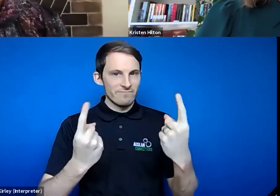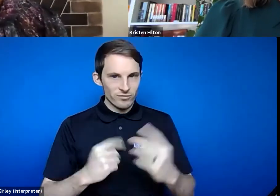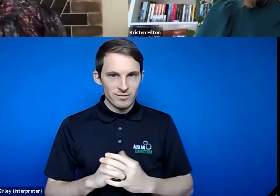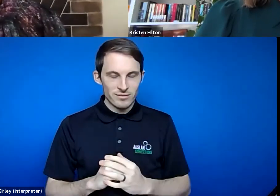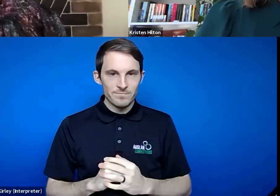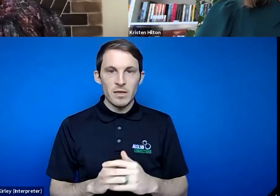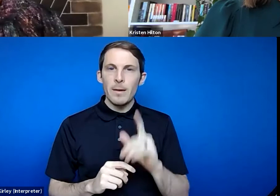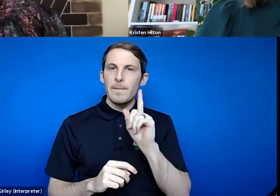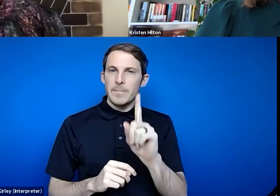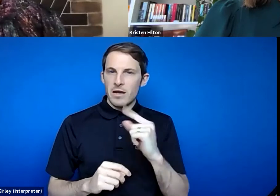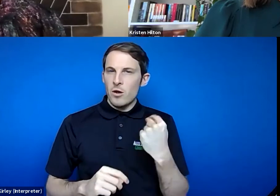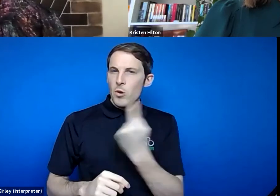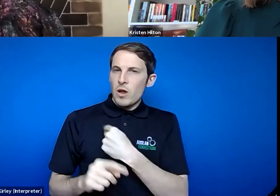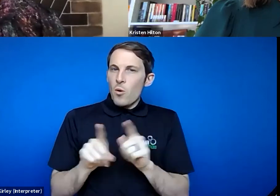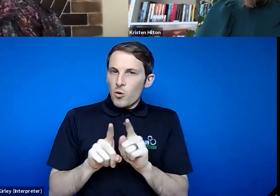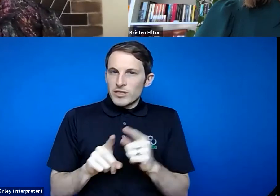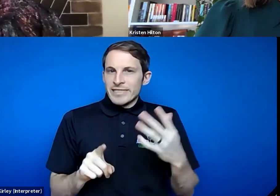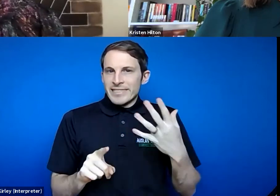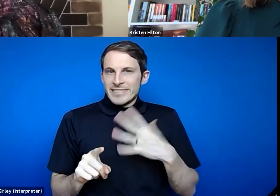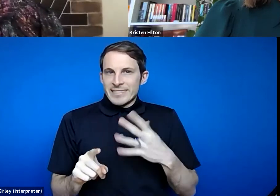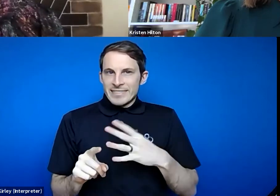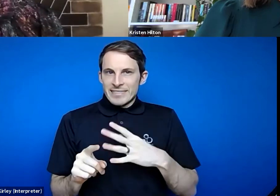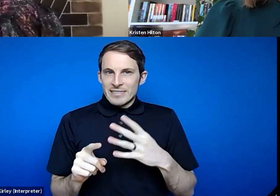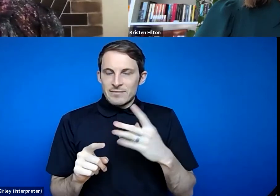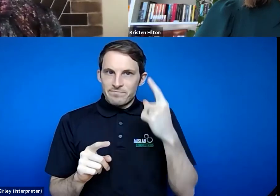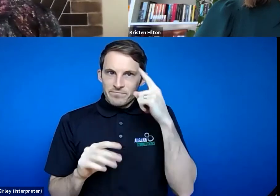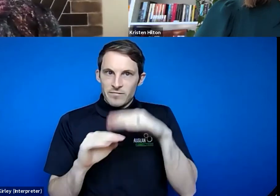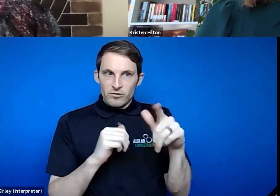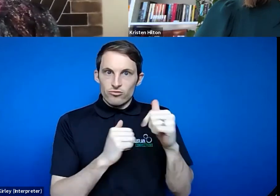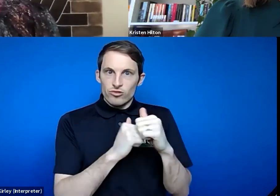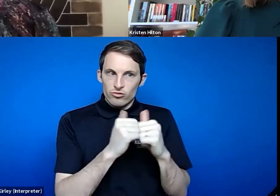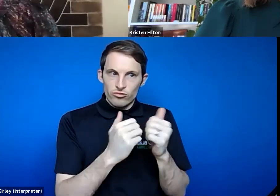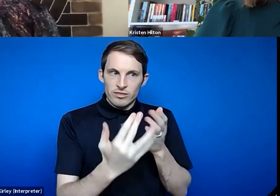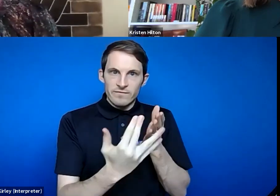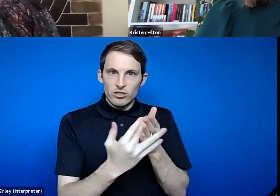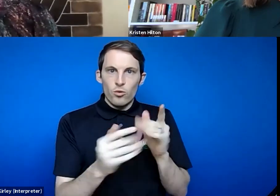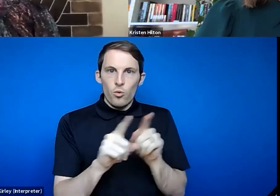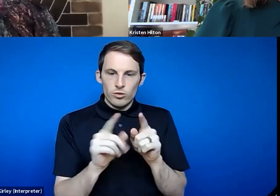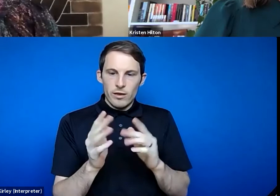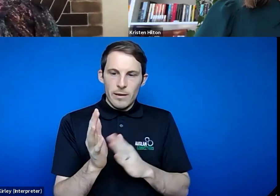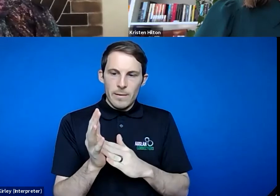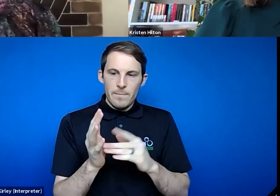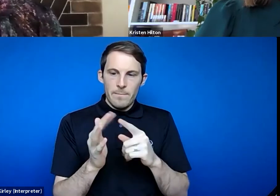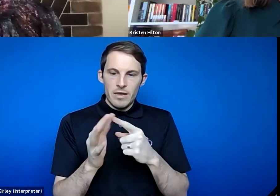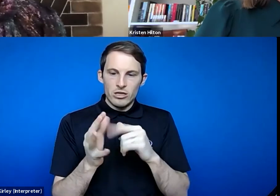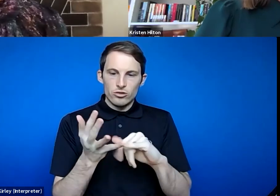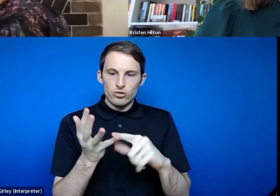need to put alongside the structural interventions measures to address stereotypes because the